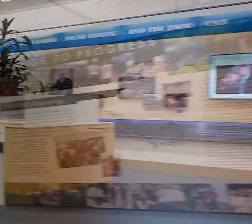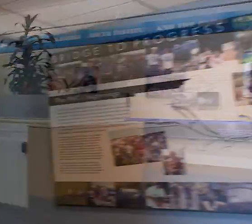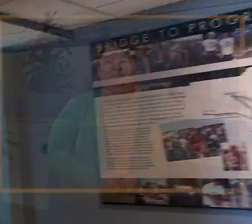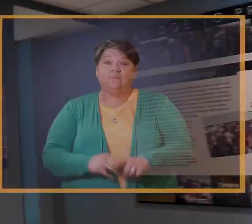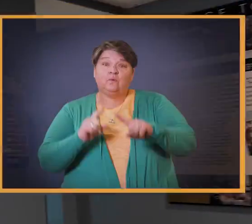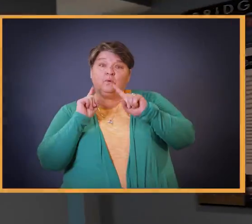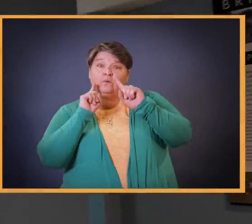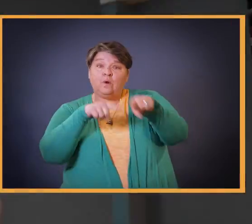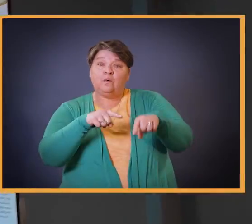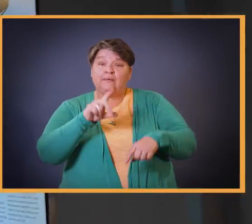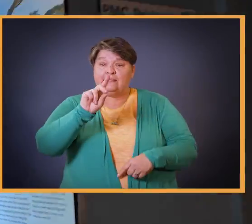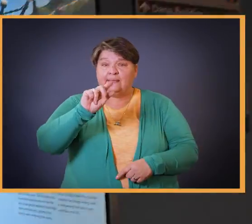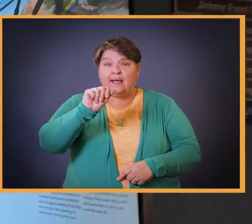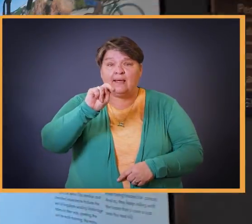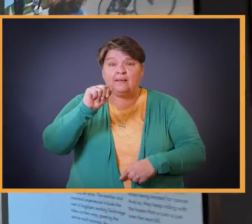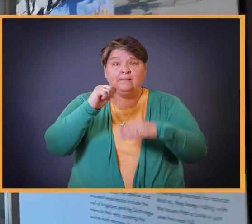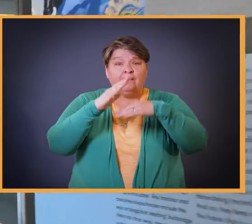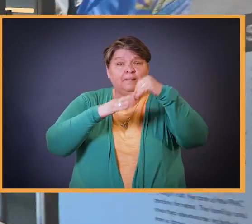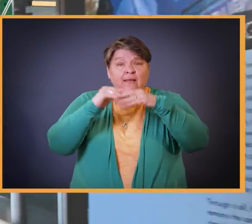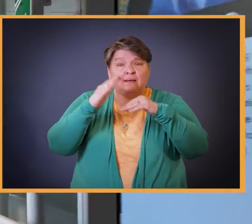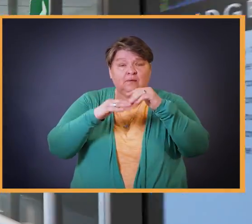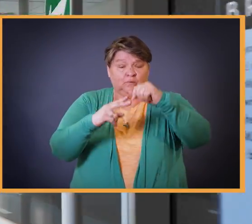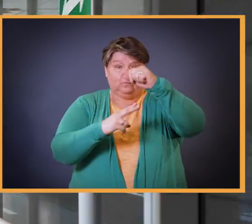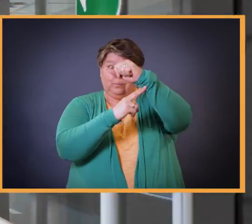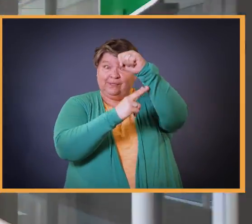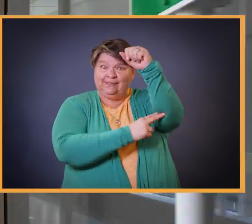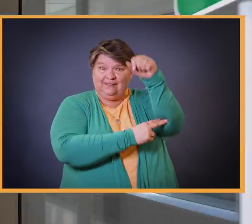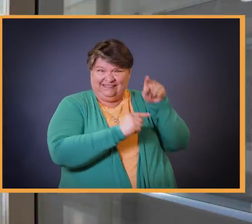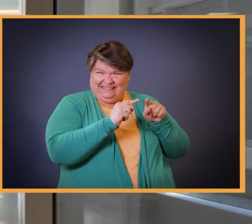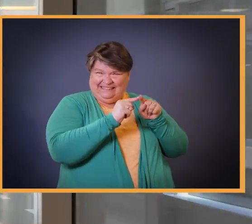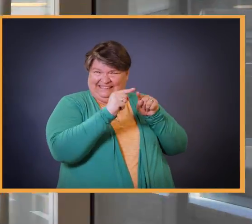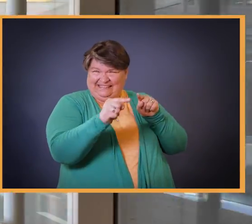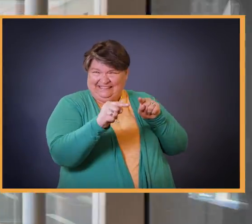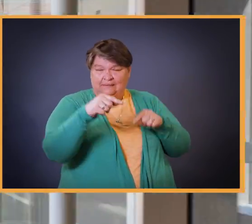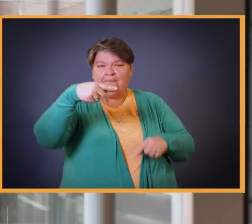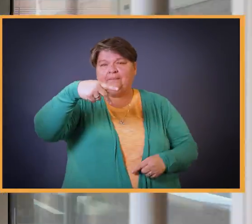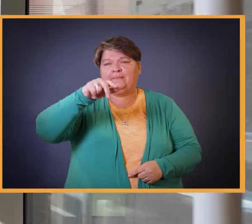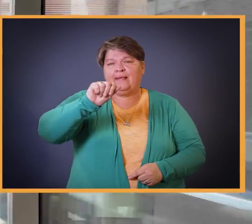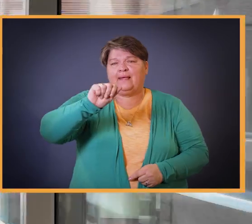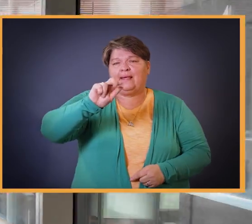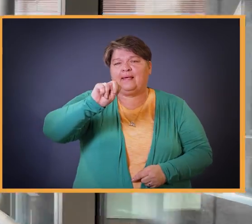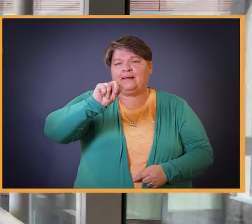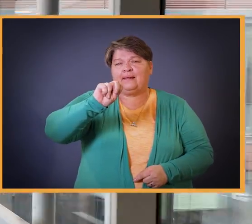To get their walk across the pan mass challenge ( or PMC) bridge on floor three.